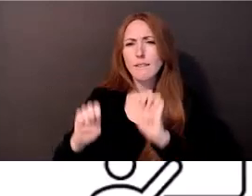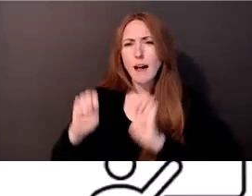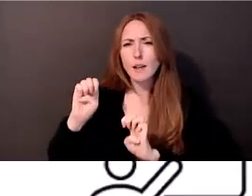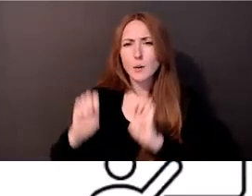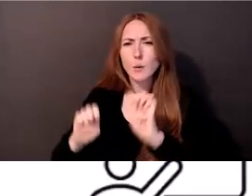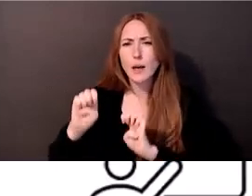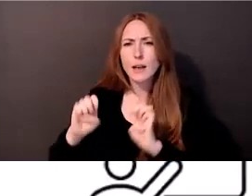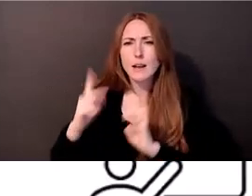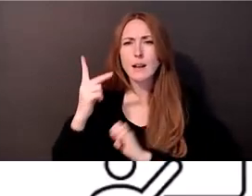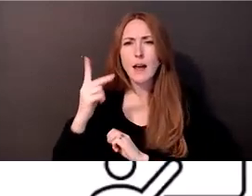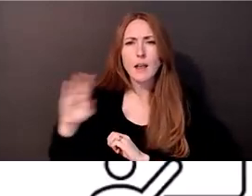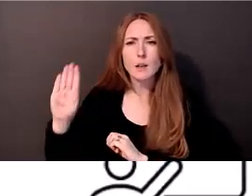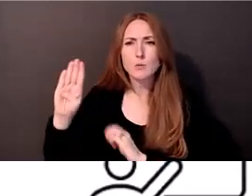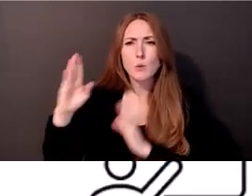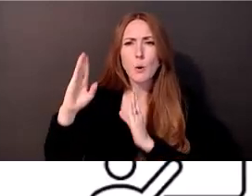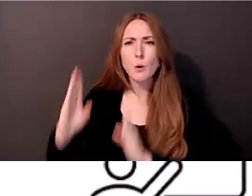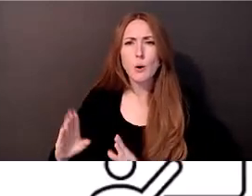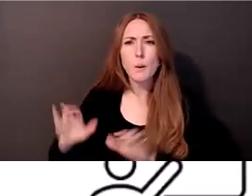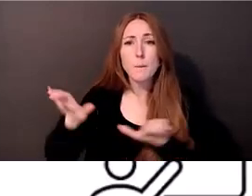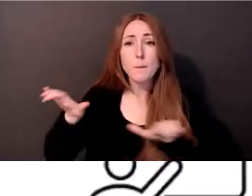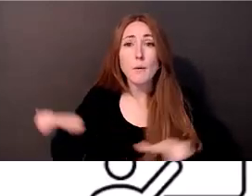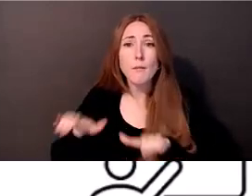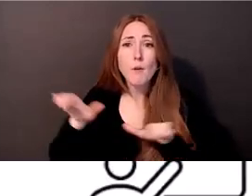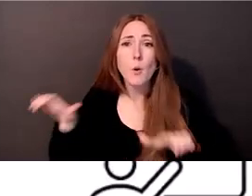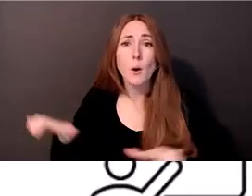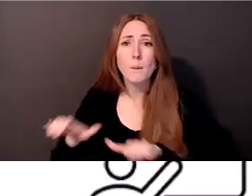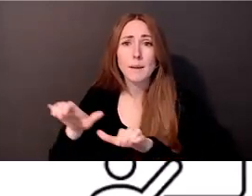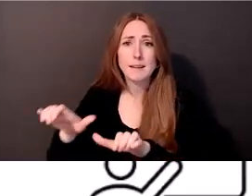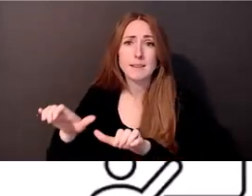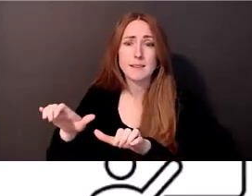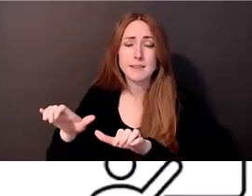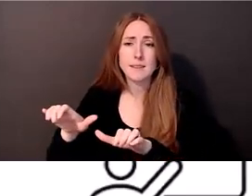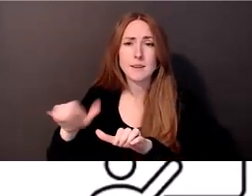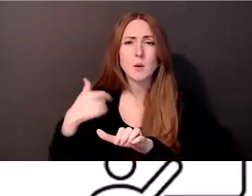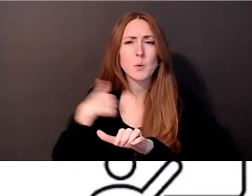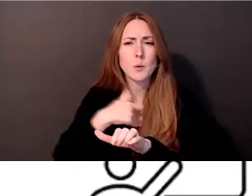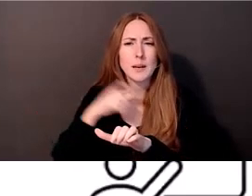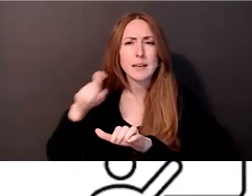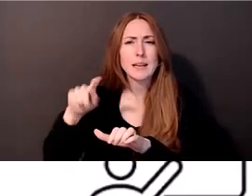performance, like have a framework and a tool for knowledge broker performance,